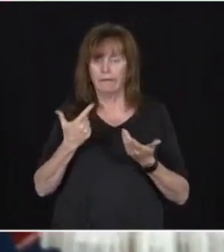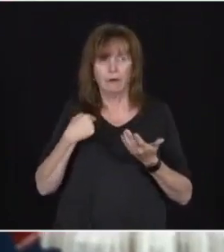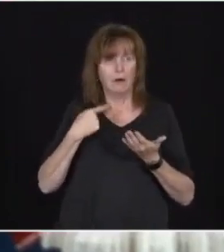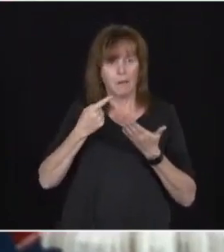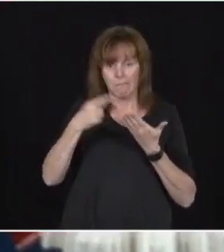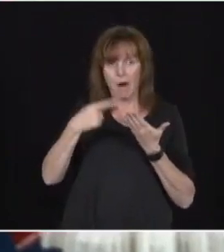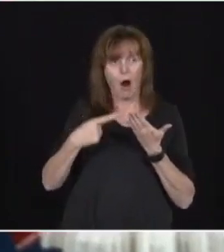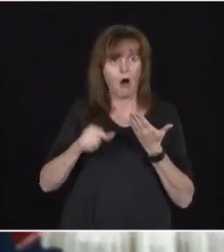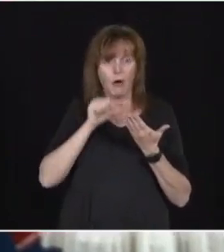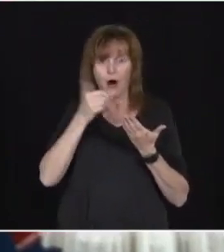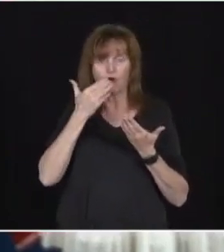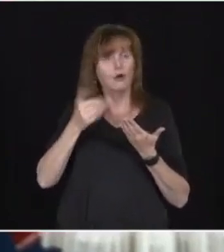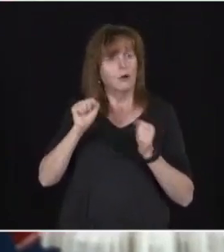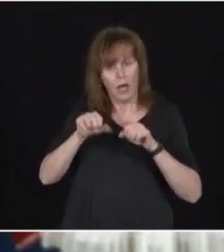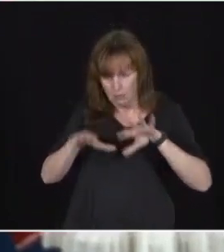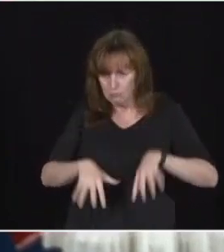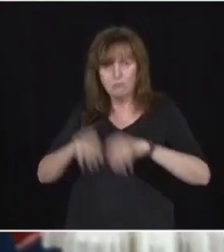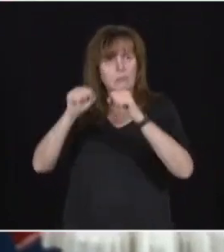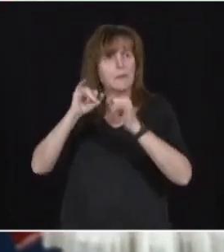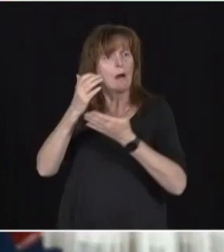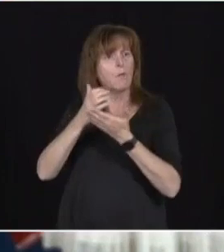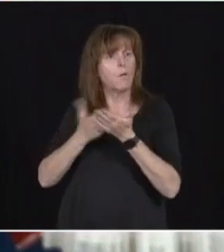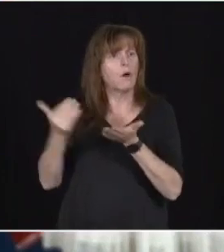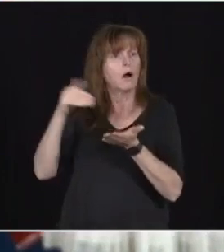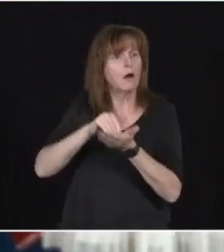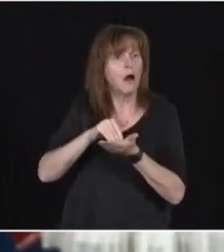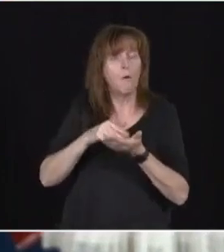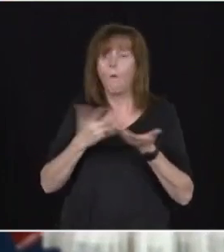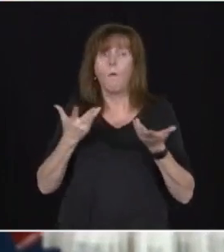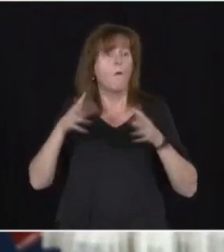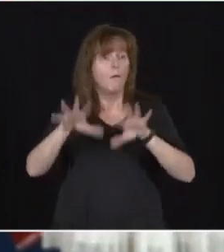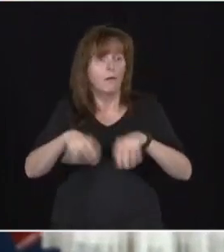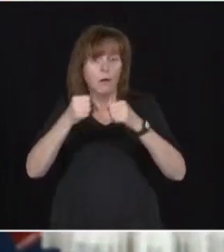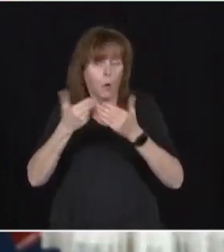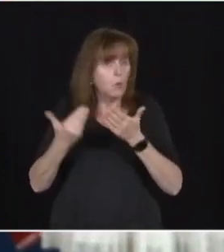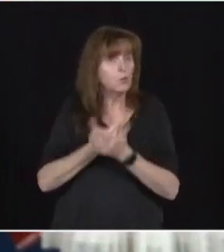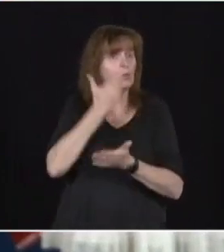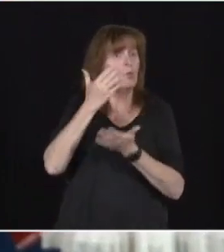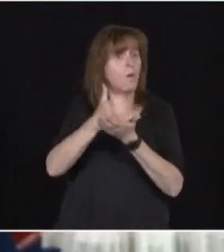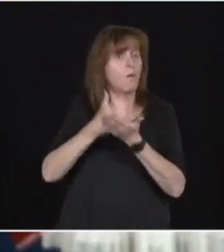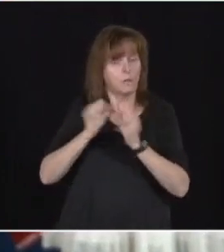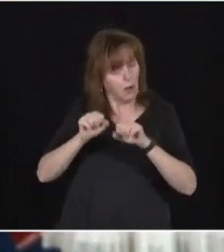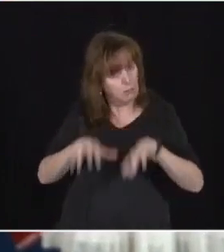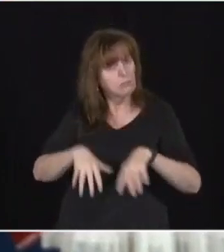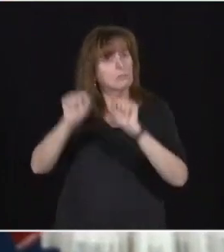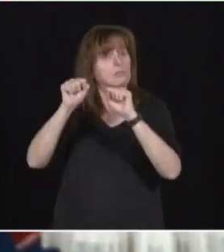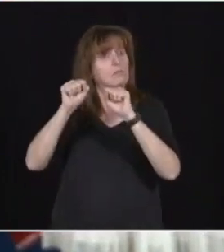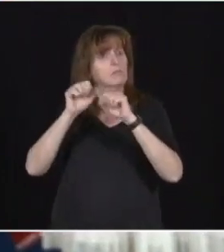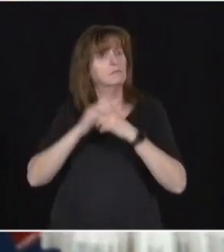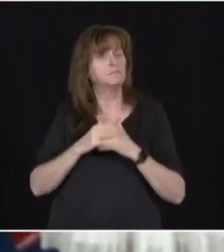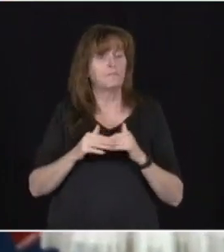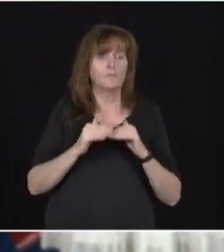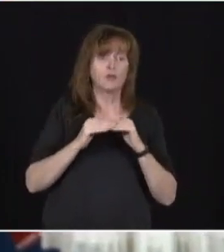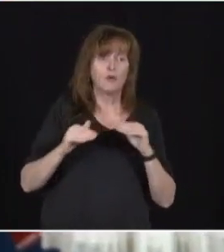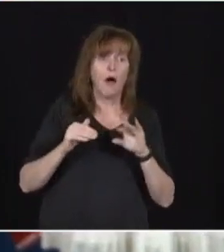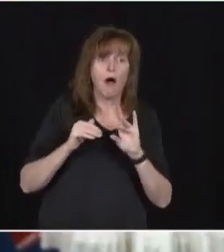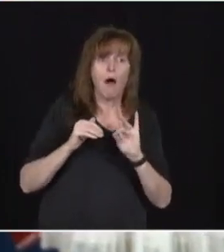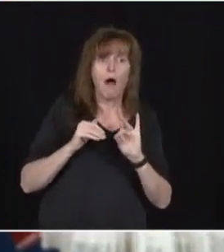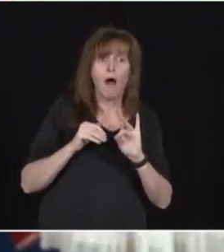If they want to take a new course, a new area of expertise or something they are interested in, they can. And kids in grade